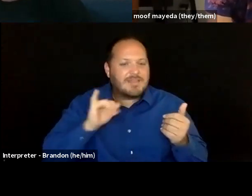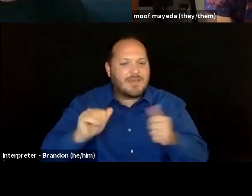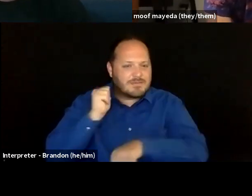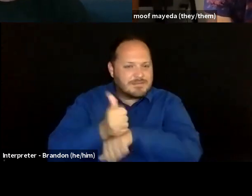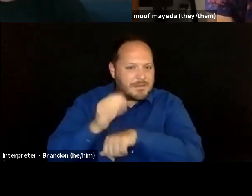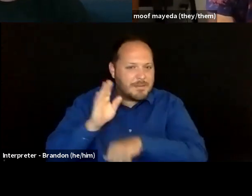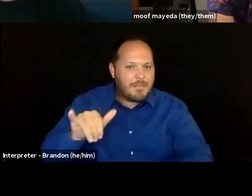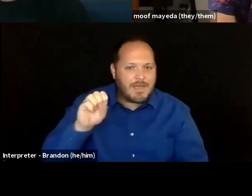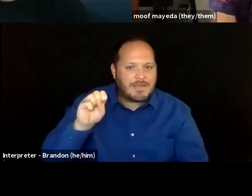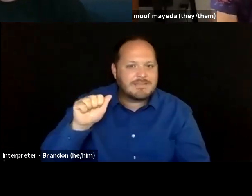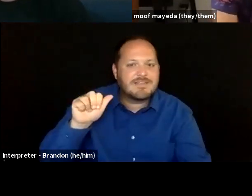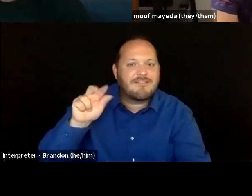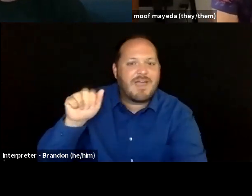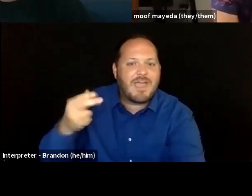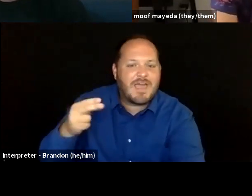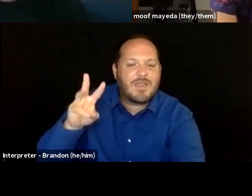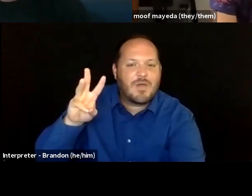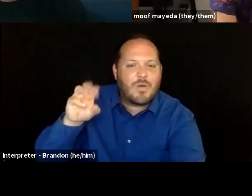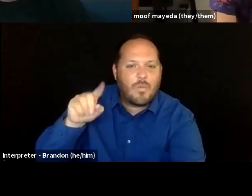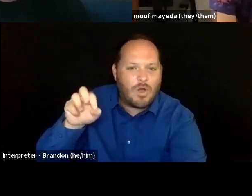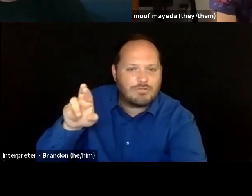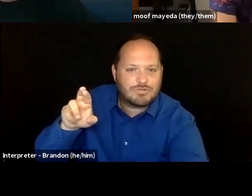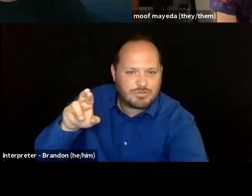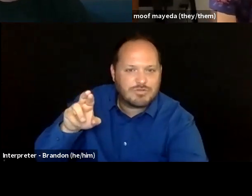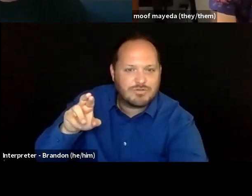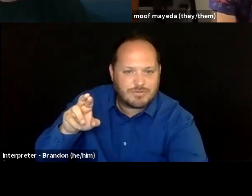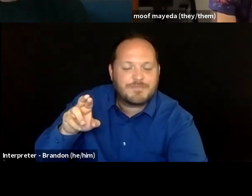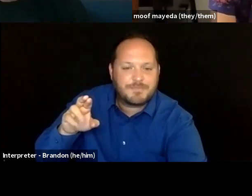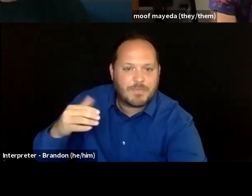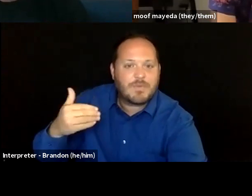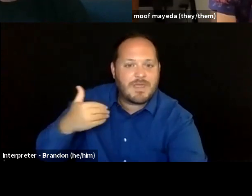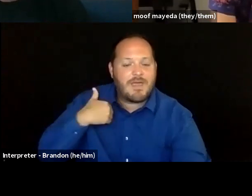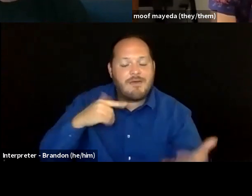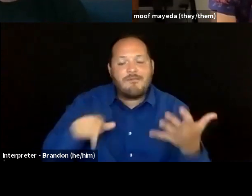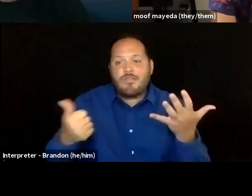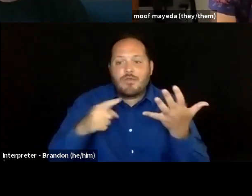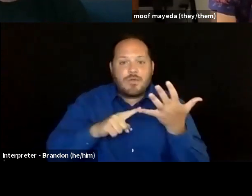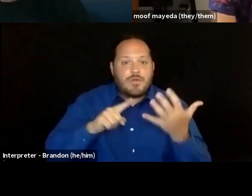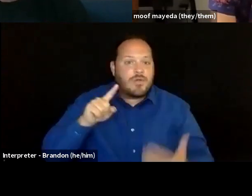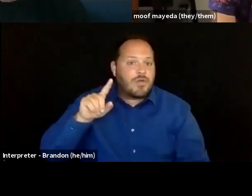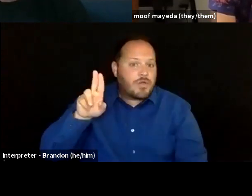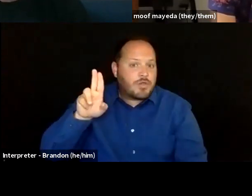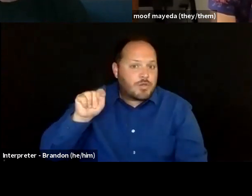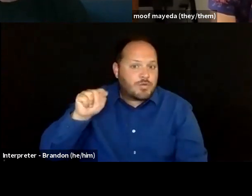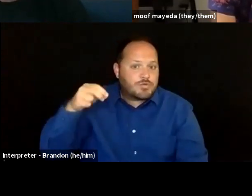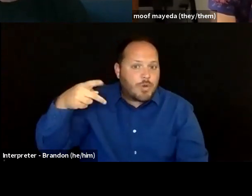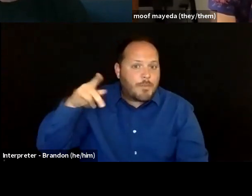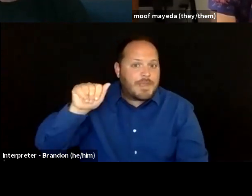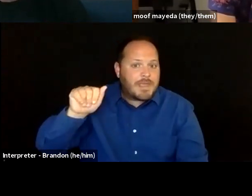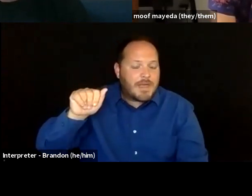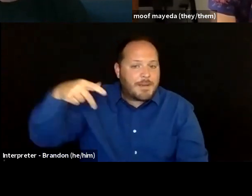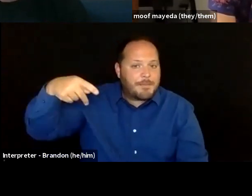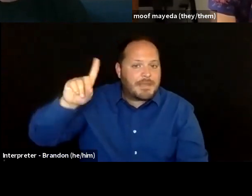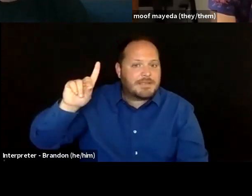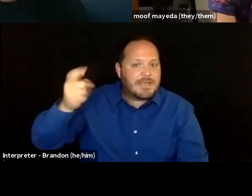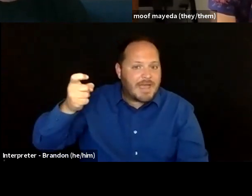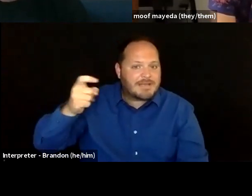was founded by J Mase III, amazing group of artists around